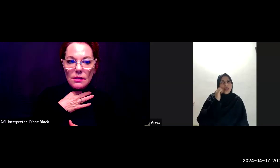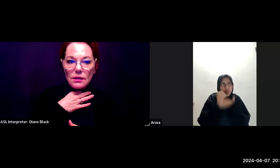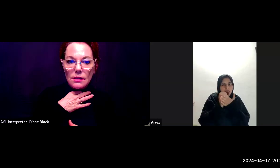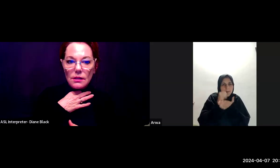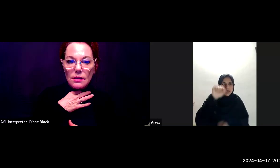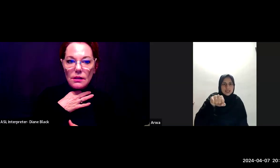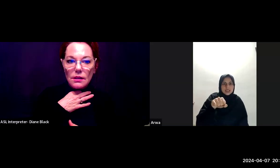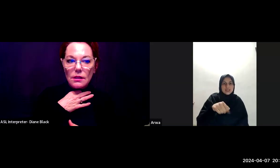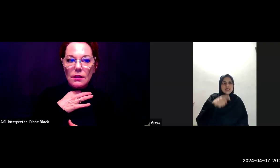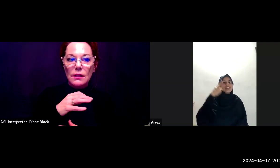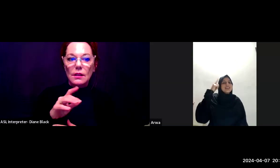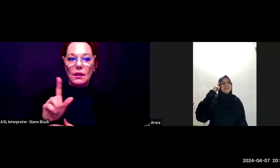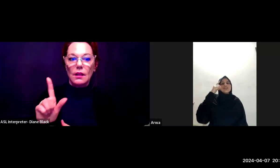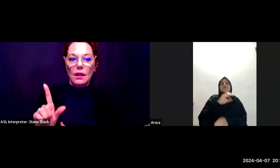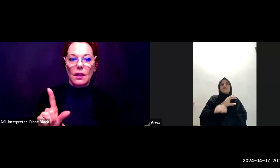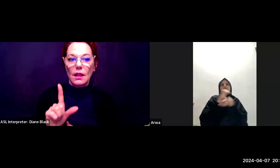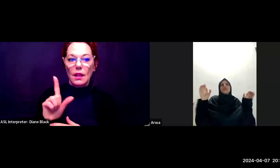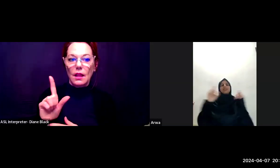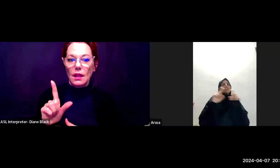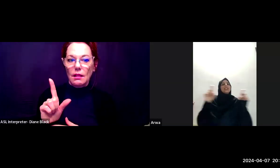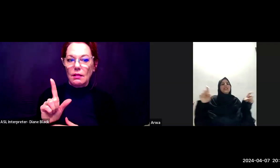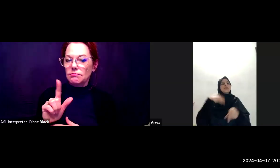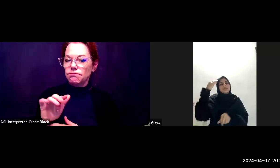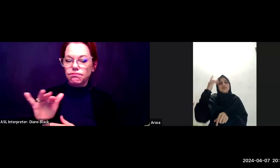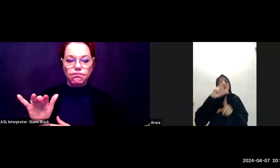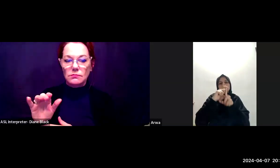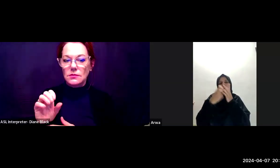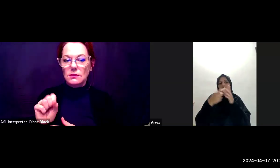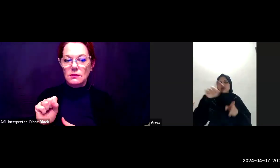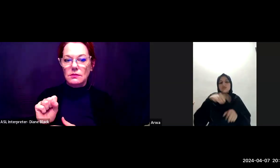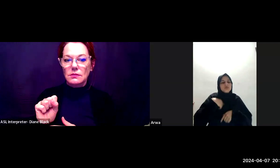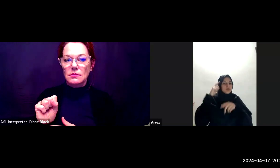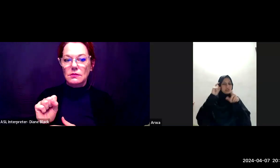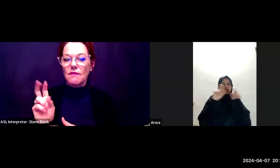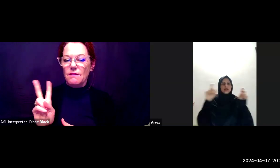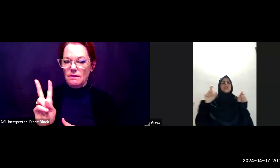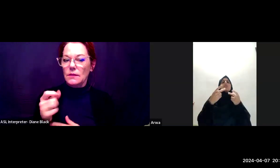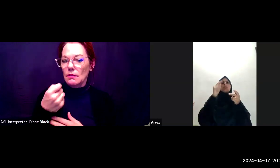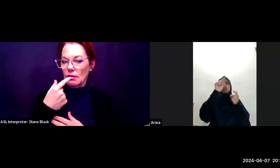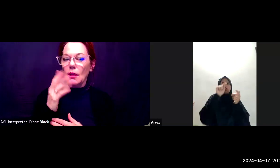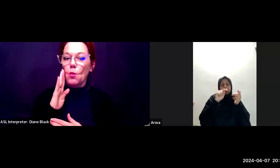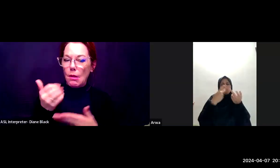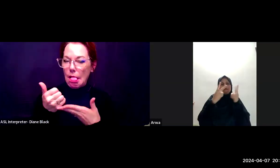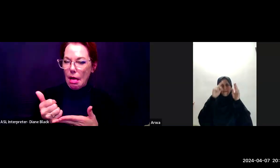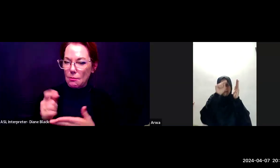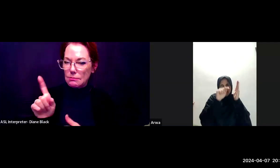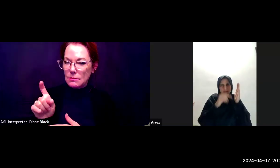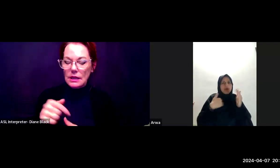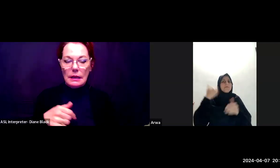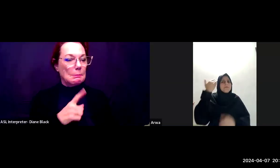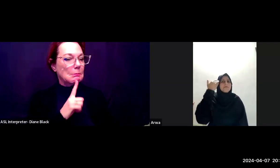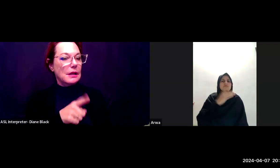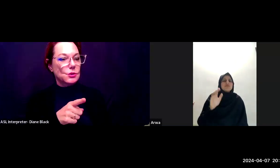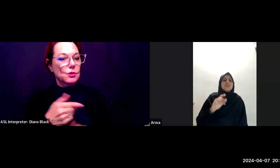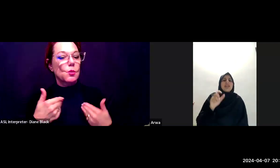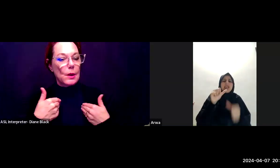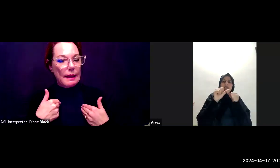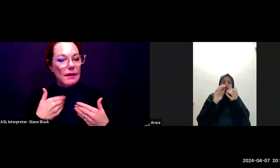[Dr Kumar speaking] I'm not sure sir. i'm uh uh I'm not sure. there are few studies which are related to amino acid